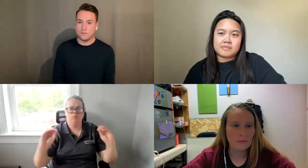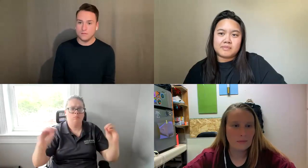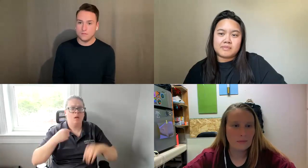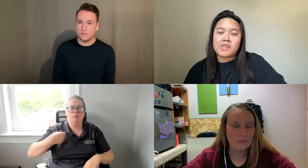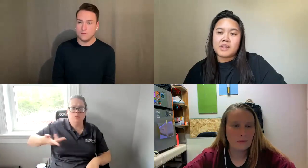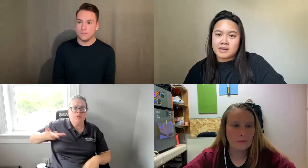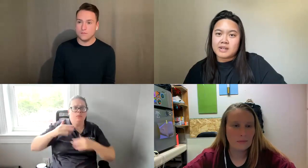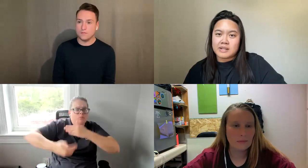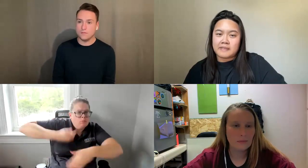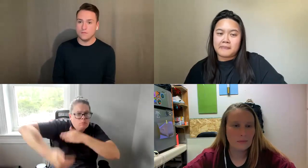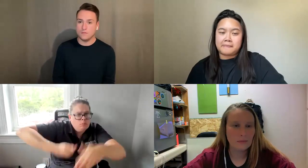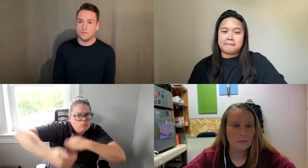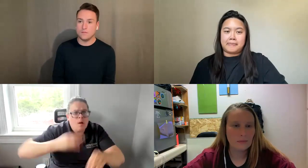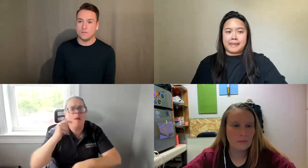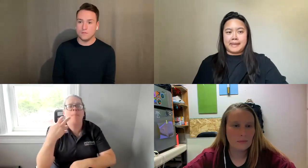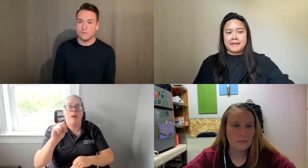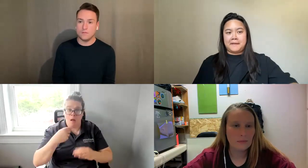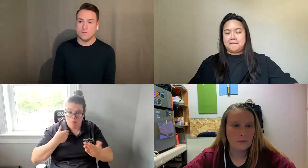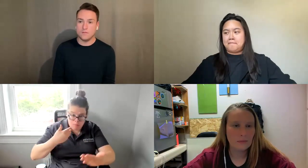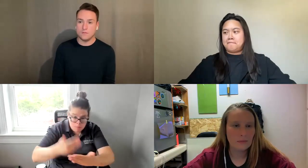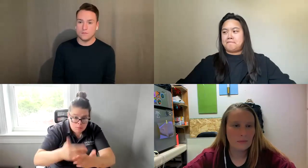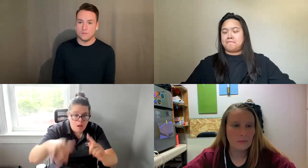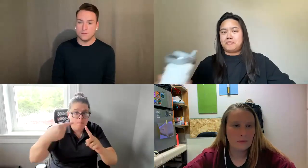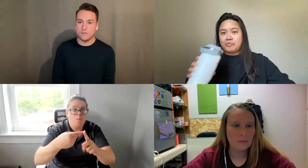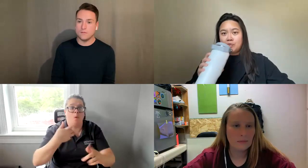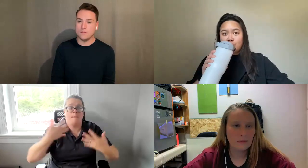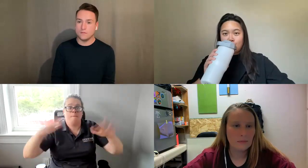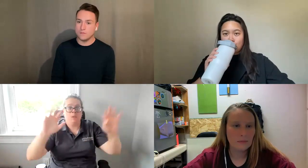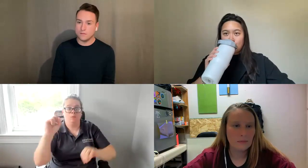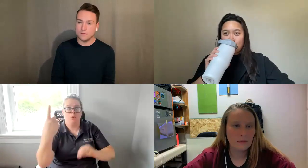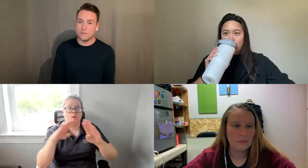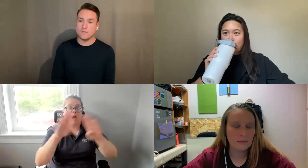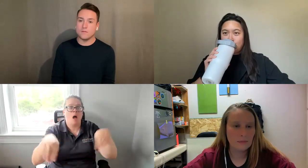There was no community support at first, just the three of us getting together building a house.